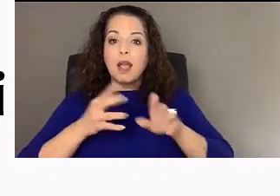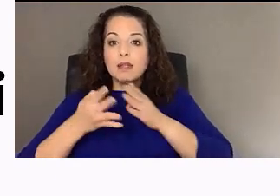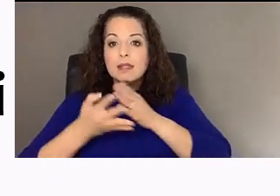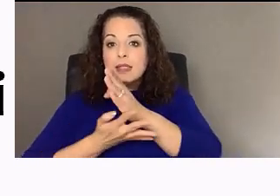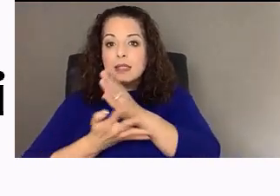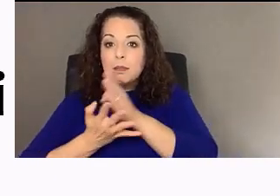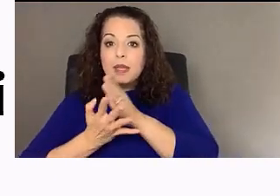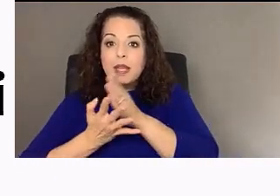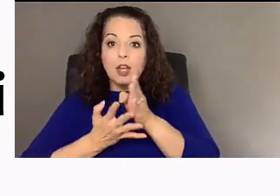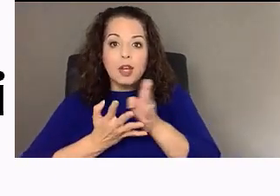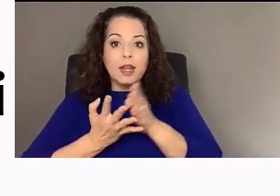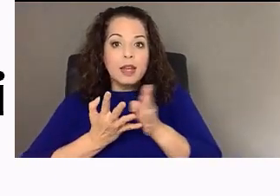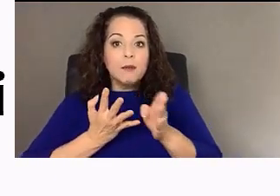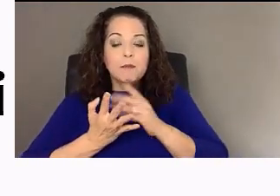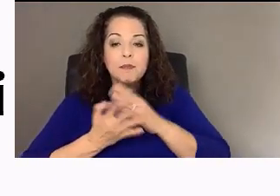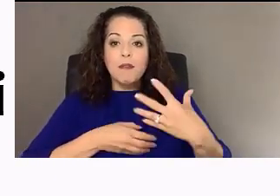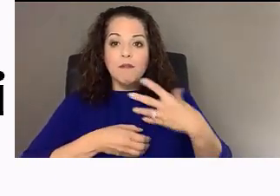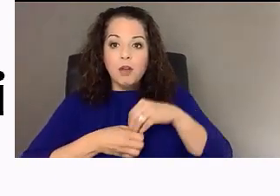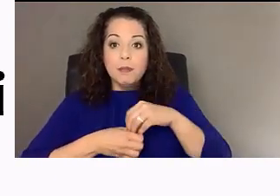Super critical when it comes to tech transfer.